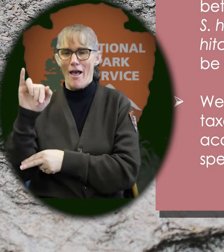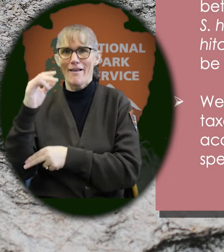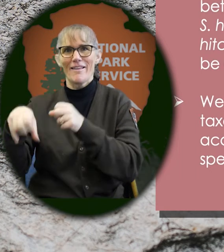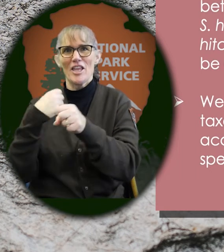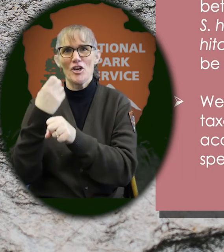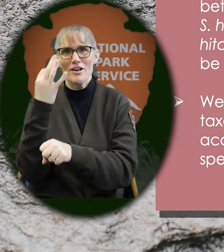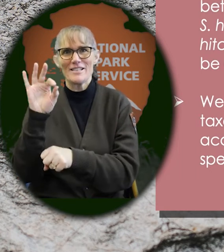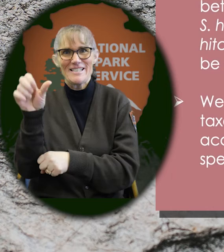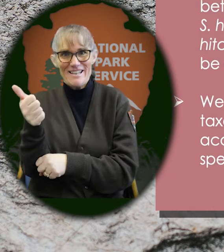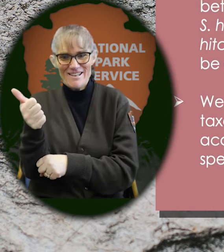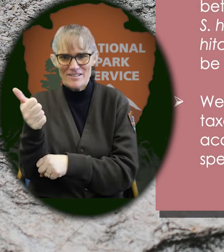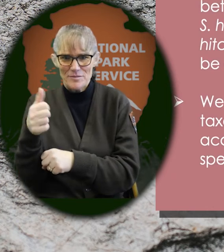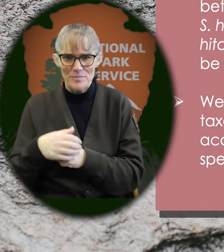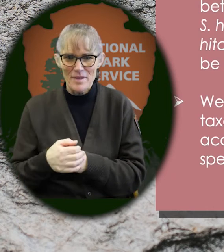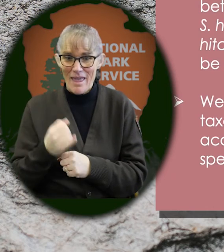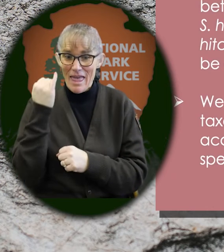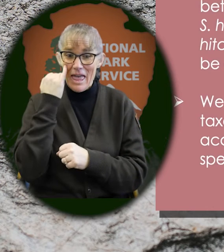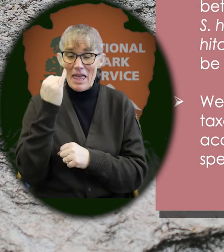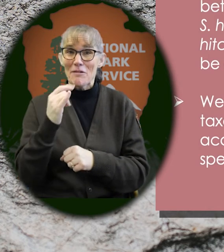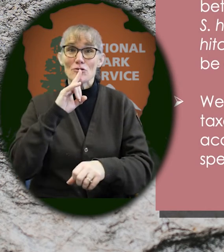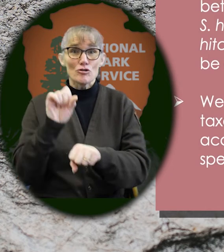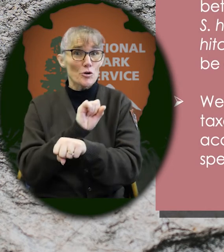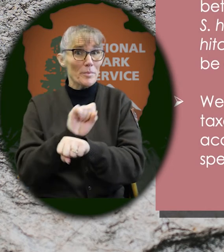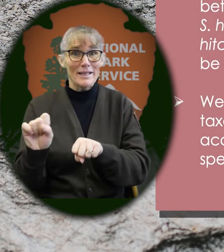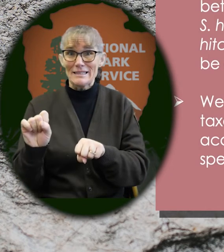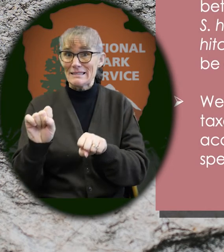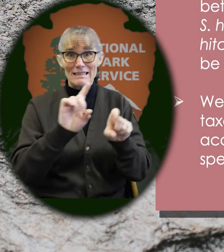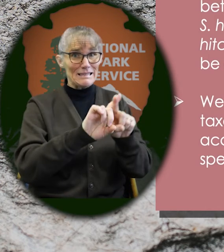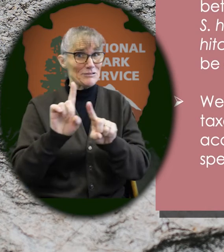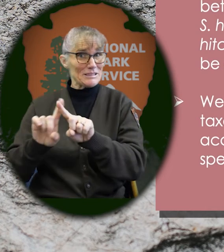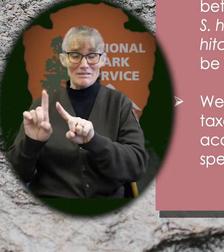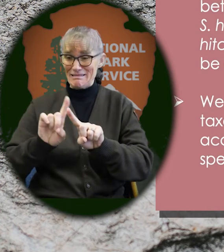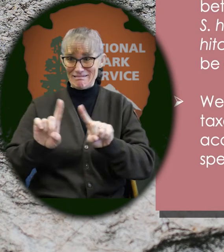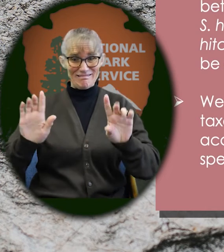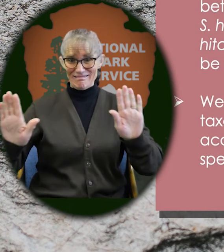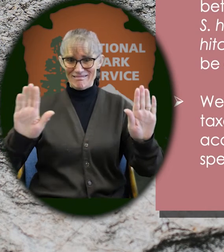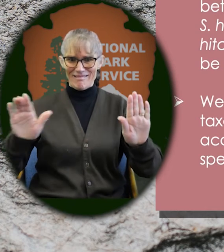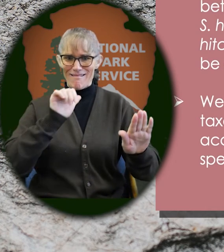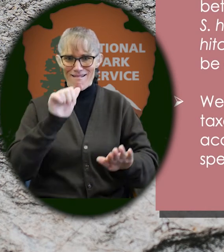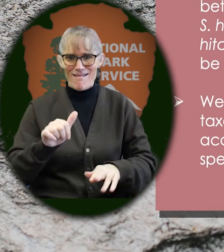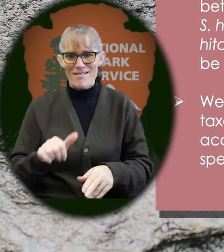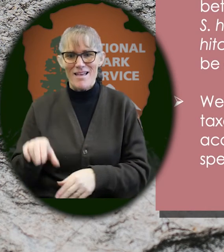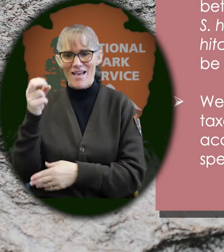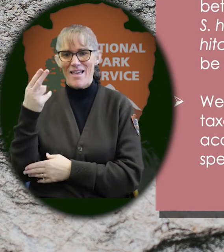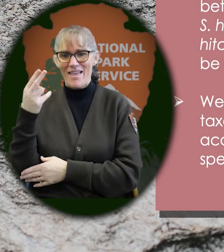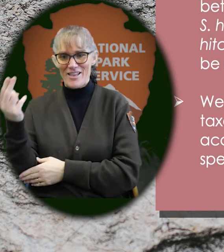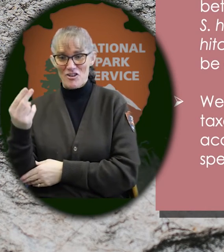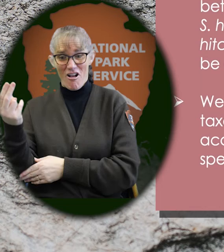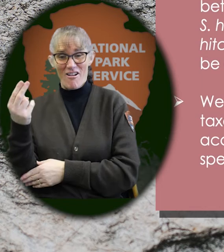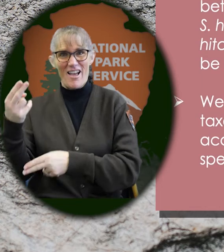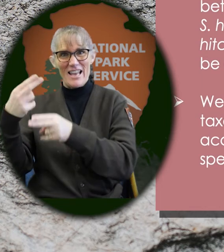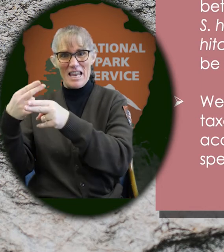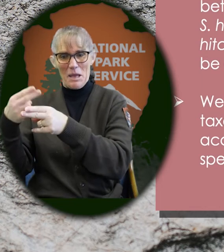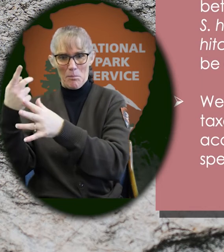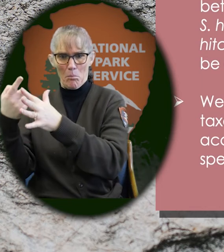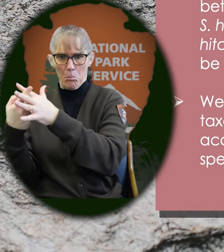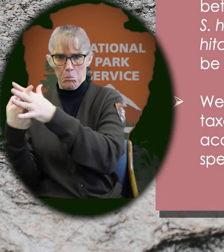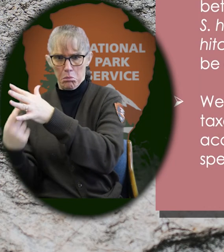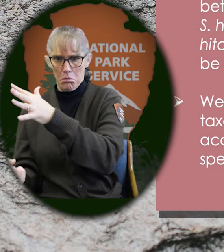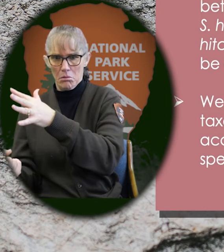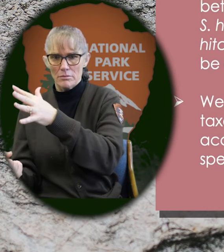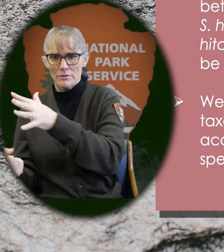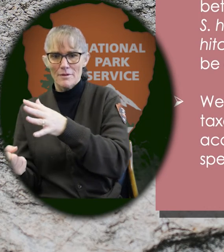So, if there really is no difference, Stenomylus hitchcocki is going to disappear um and we would be left with gracilis,